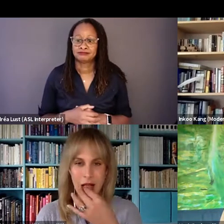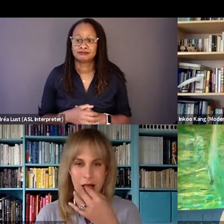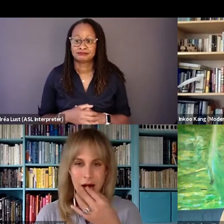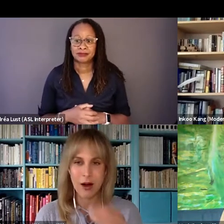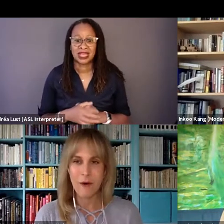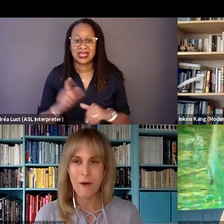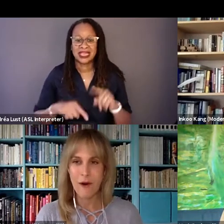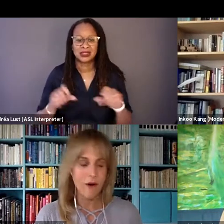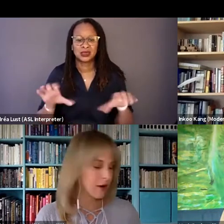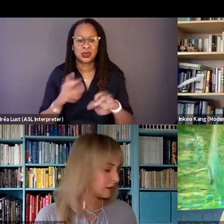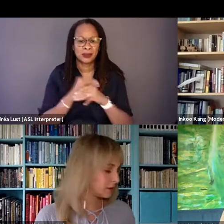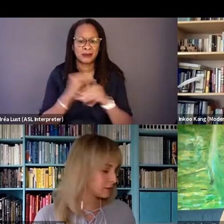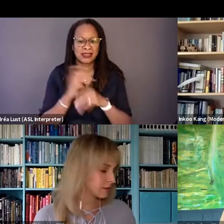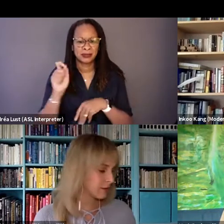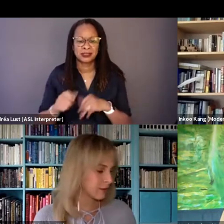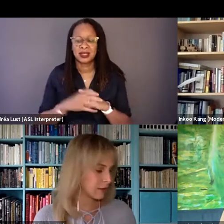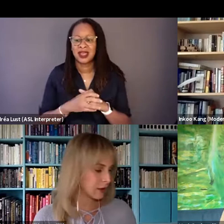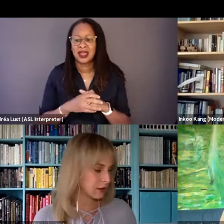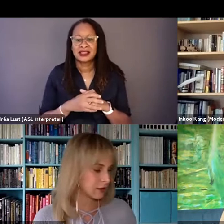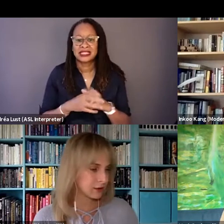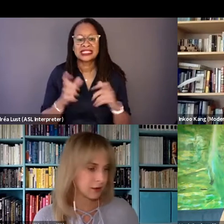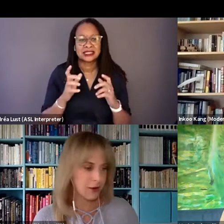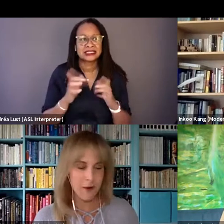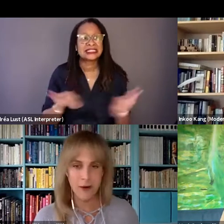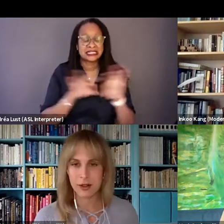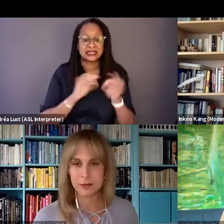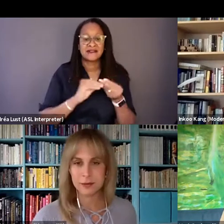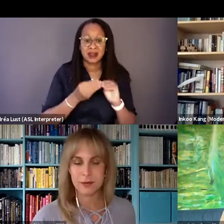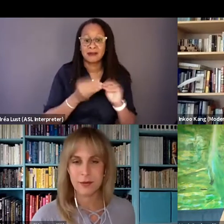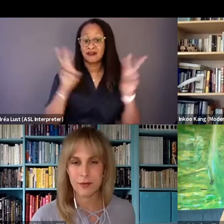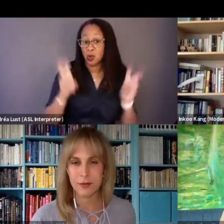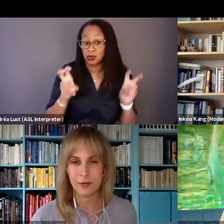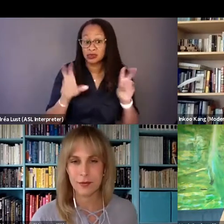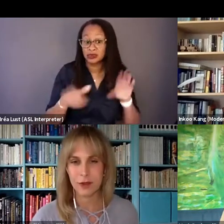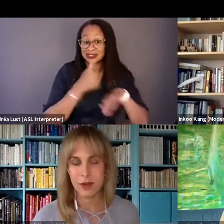but there's a certain, there's a significant number of quotes that are in the series that are taken